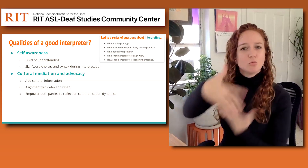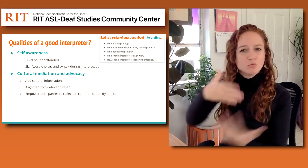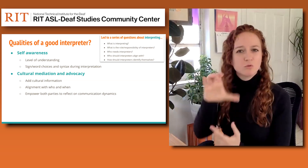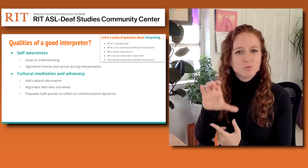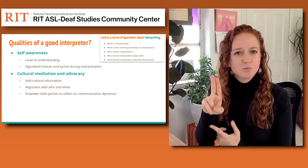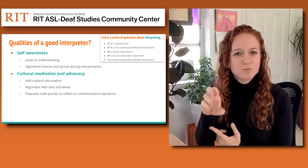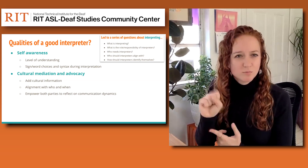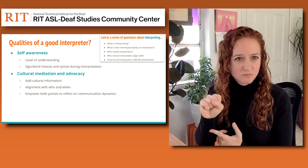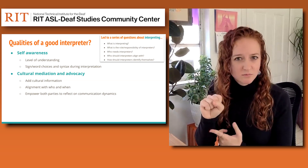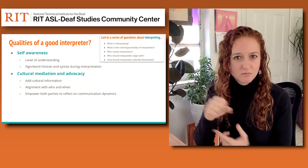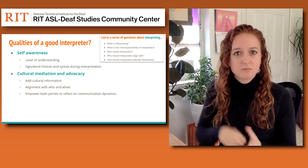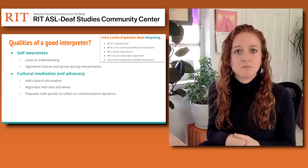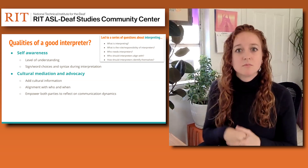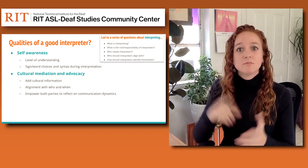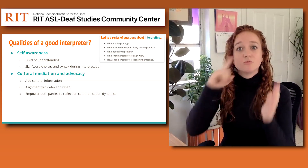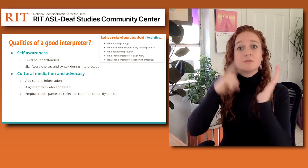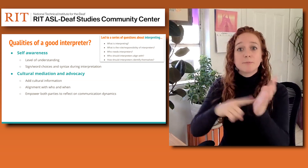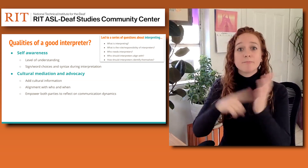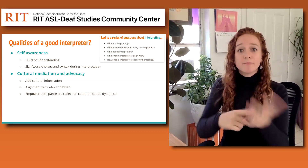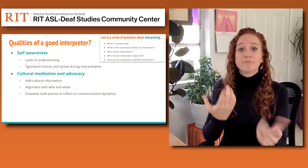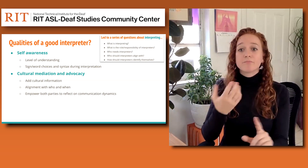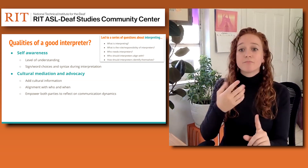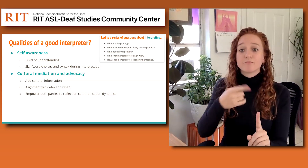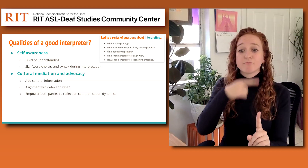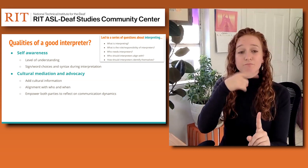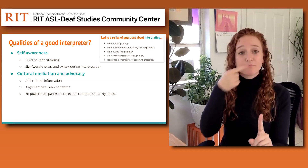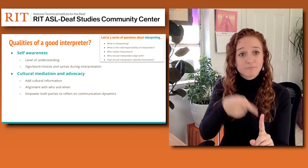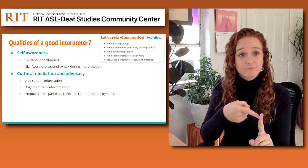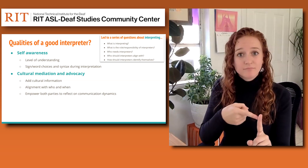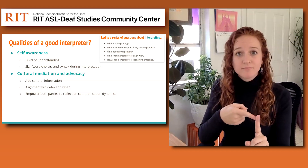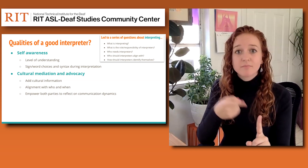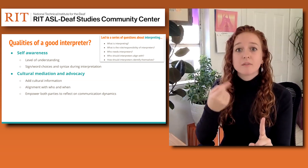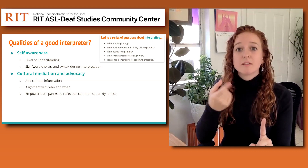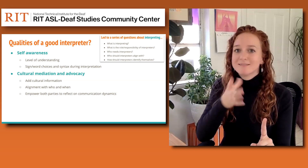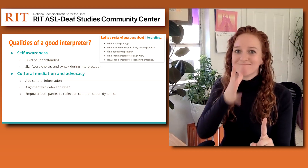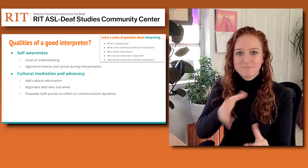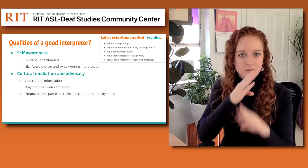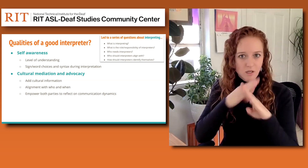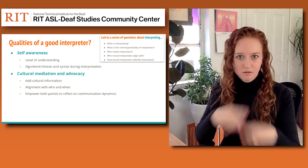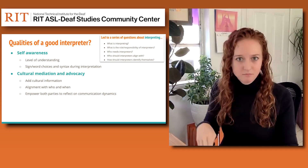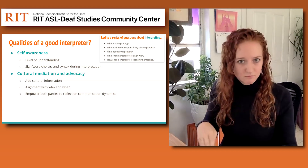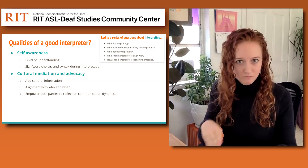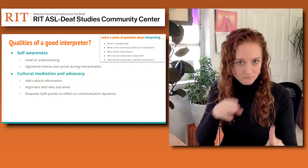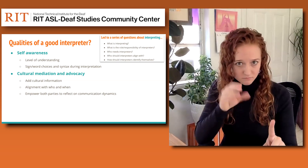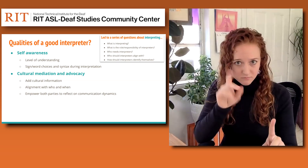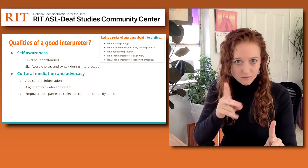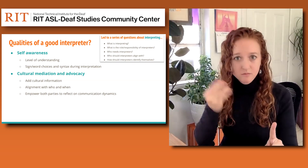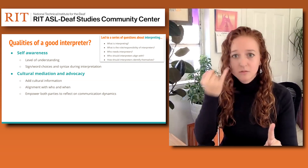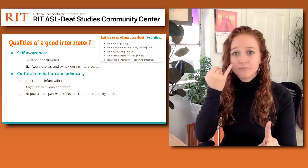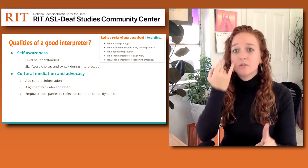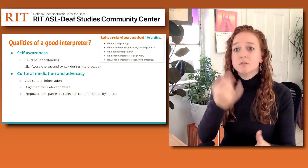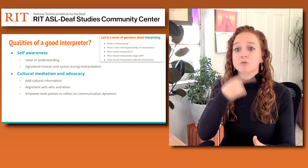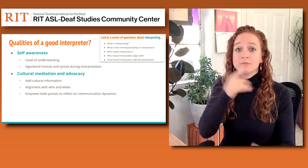So there's going to be some social mediation that has to happen. For example, hearing people tend to hate silence.